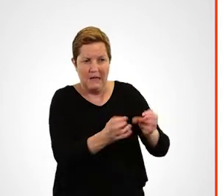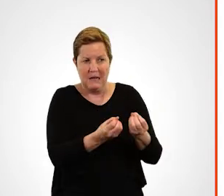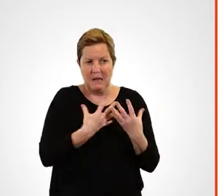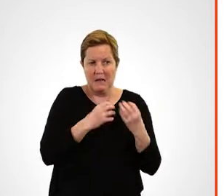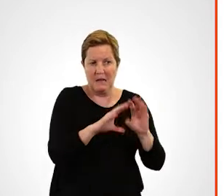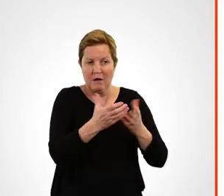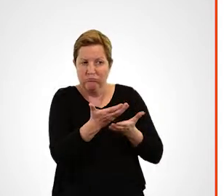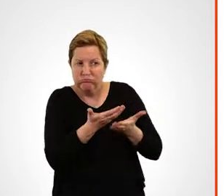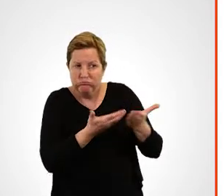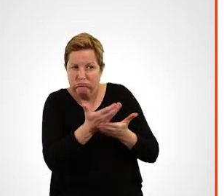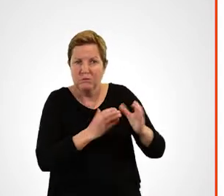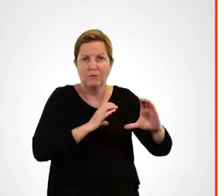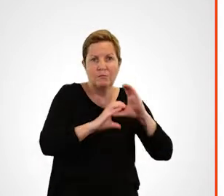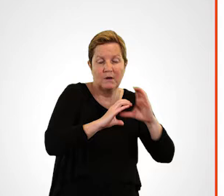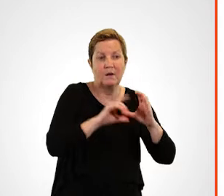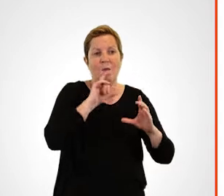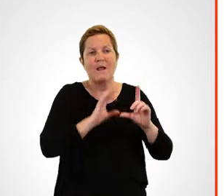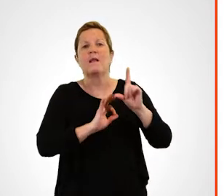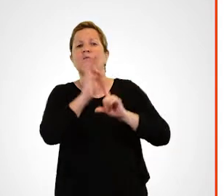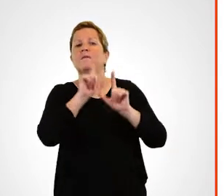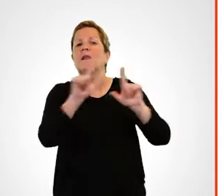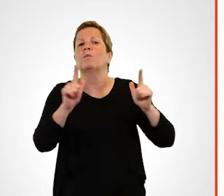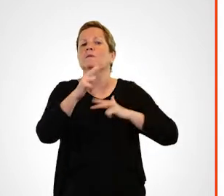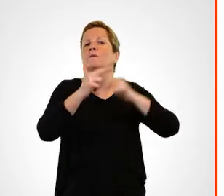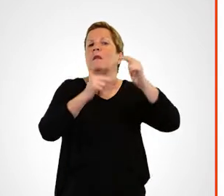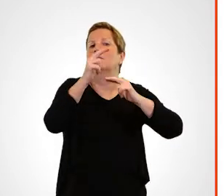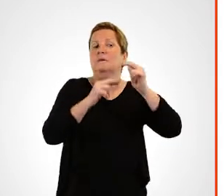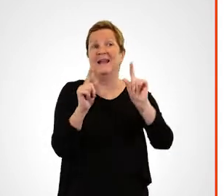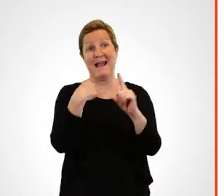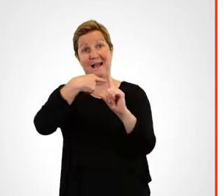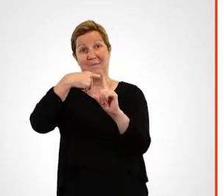also enhance language development but as well cognition,